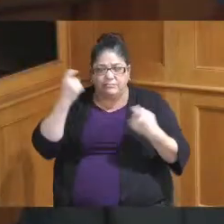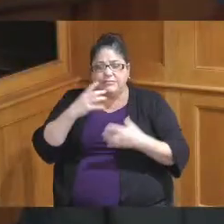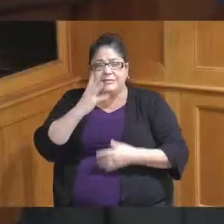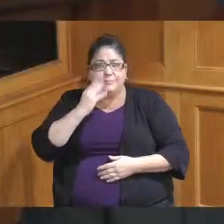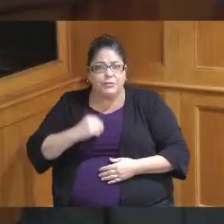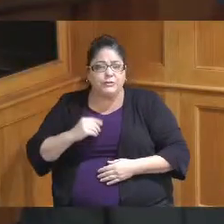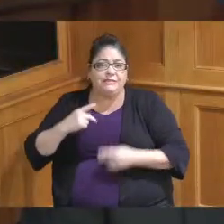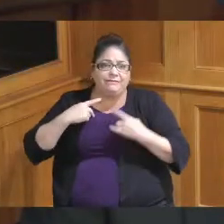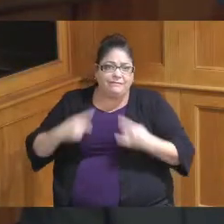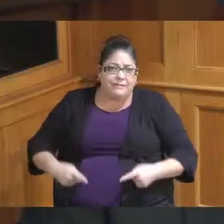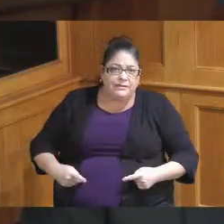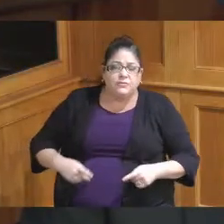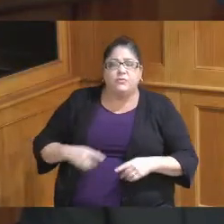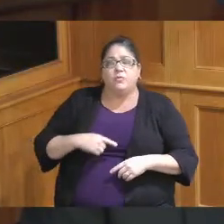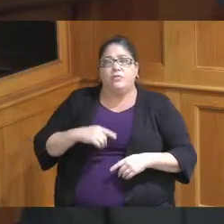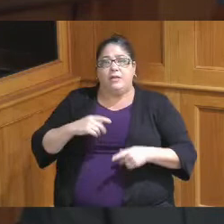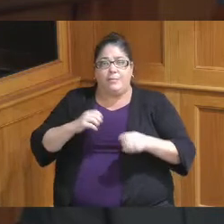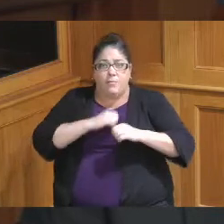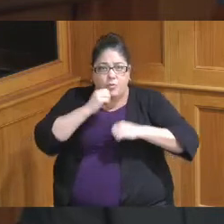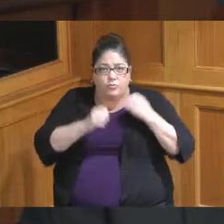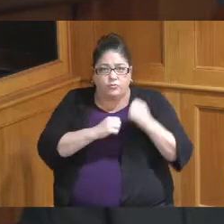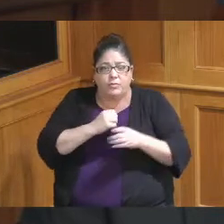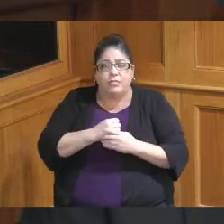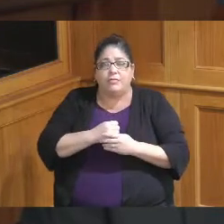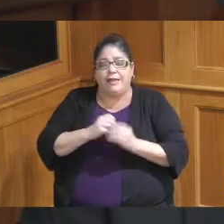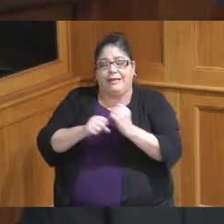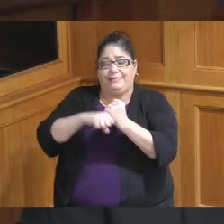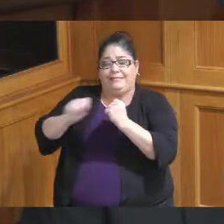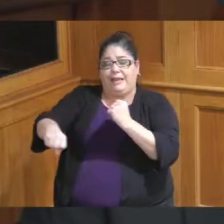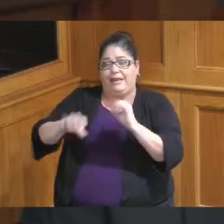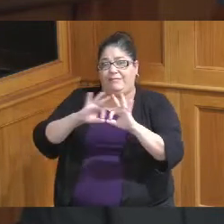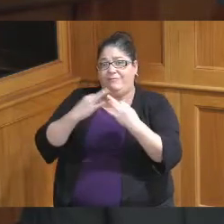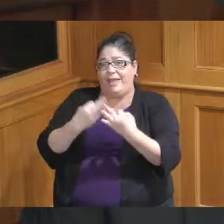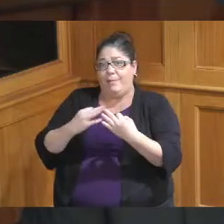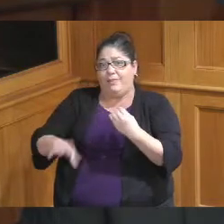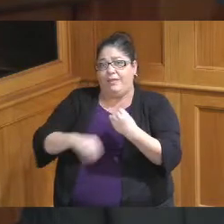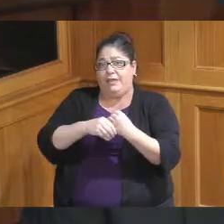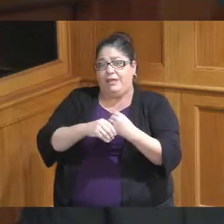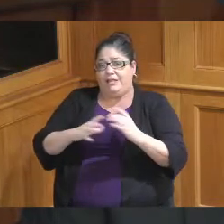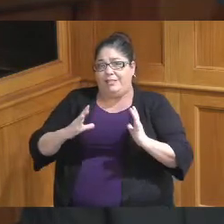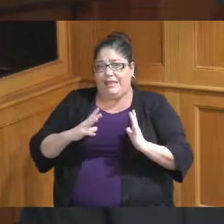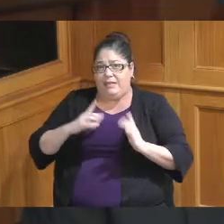amending the family leave policy to provide additional leave for victims of domestic abuse